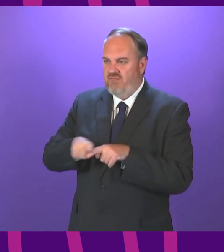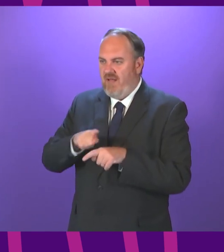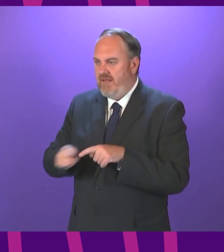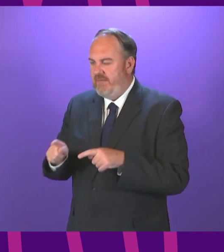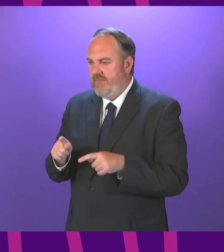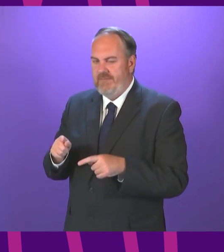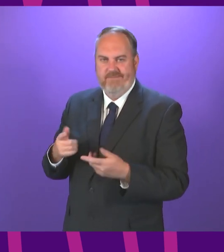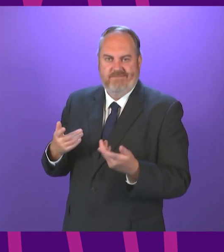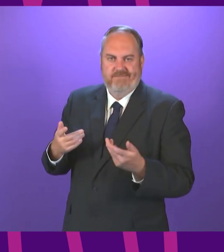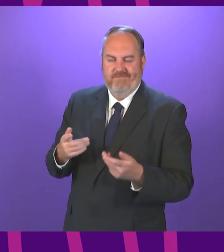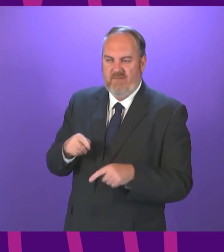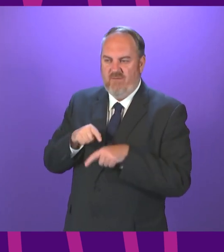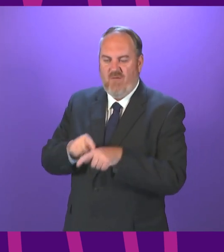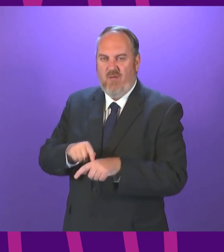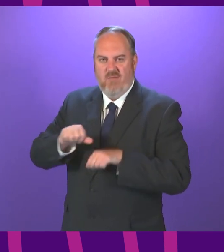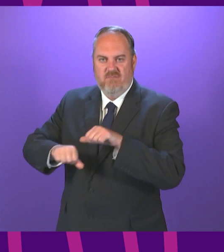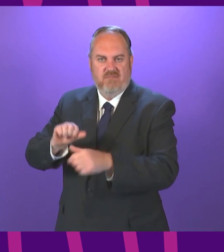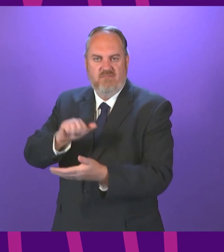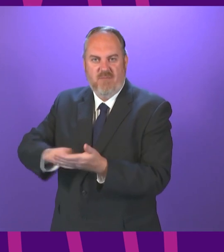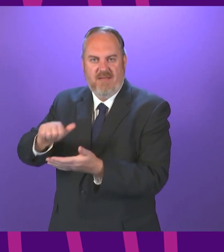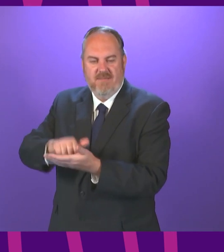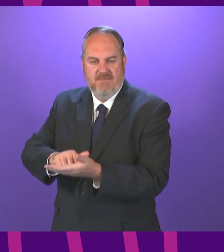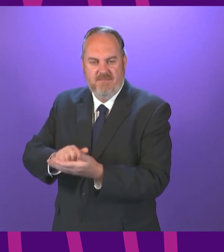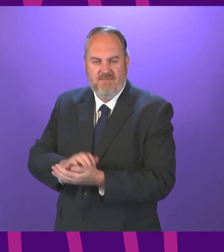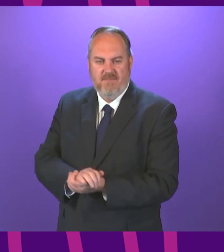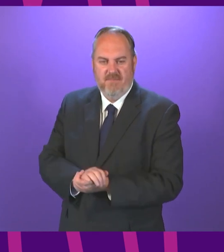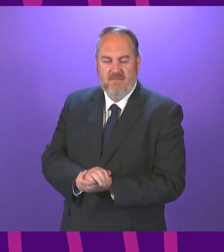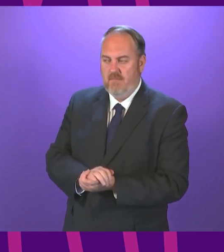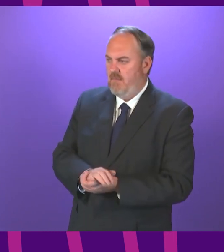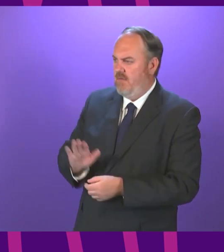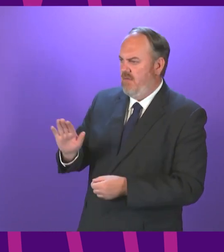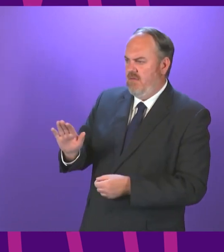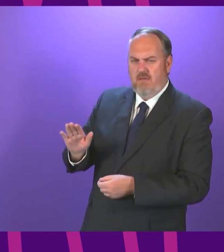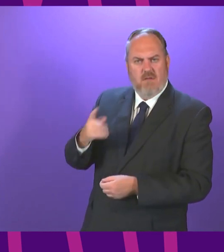Test and protect is operating effectively—it is not cutting corners—and